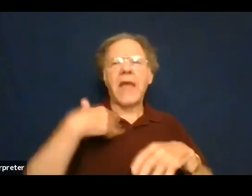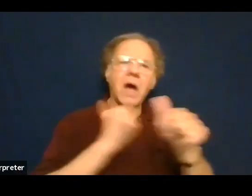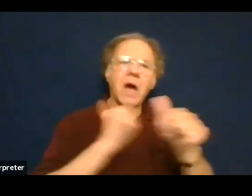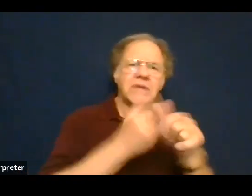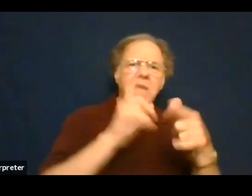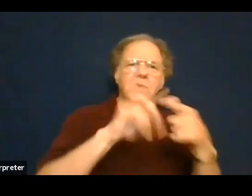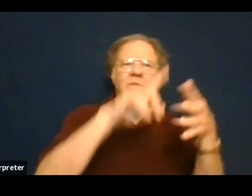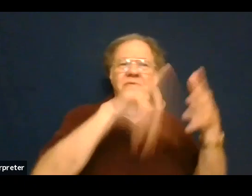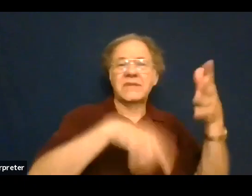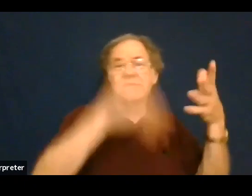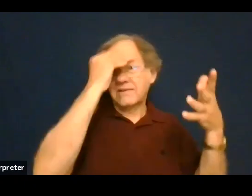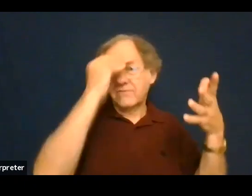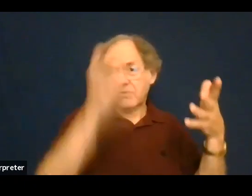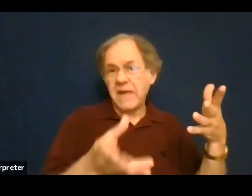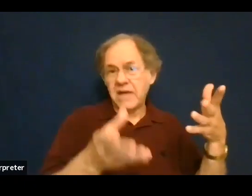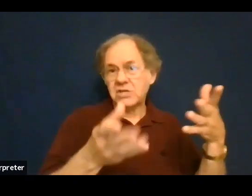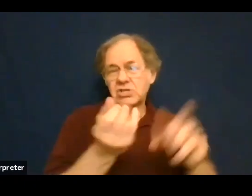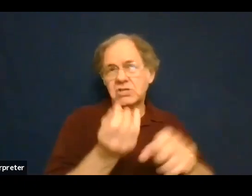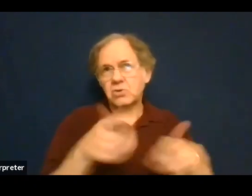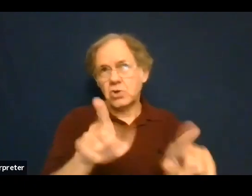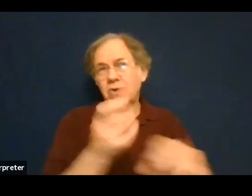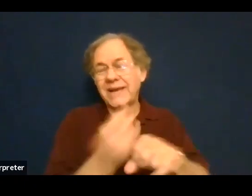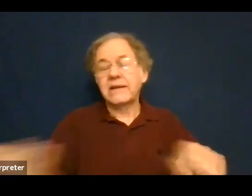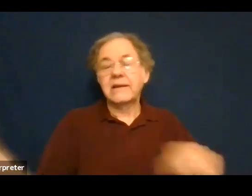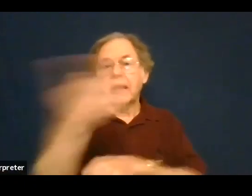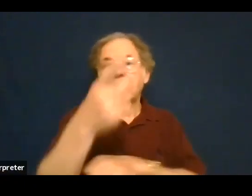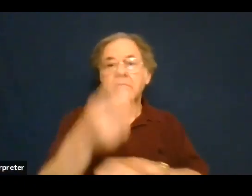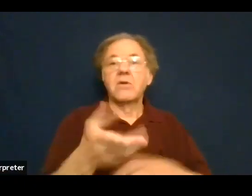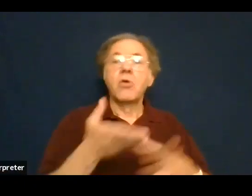at next year's meeting, whether it's virtual or it's in Texas.